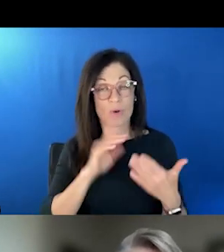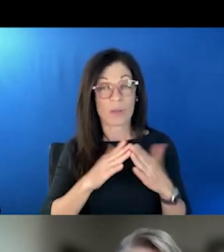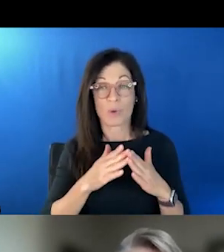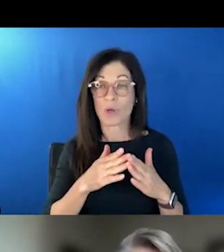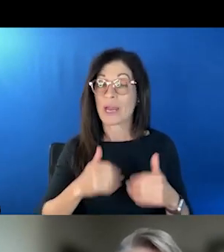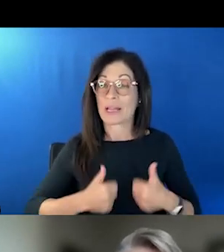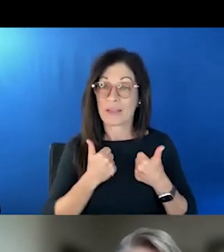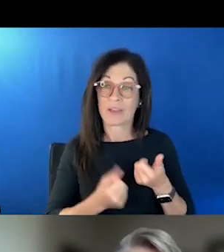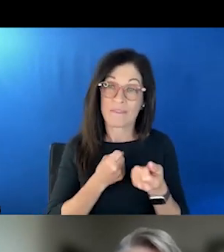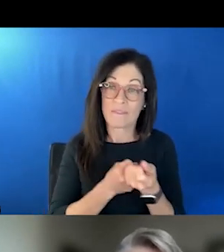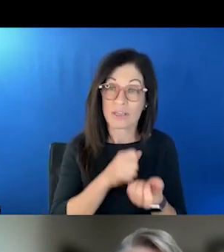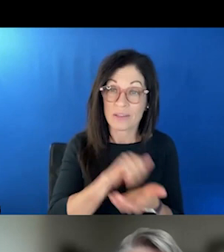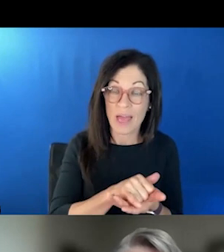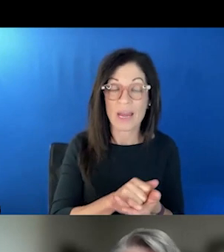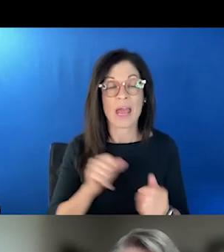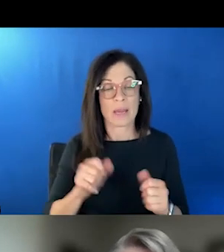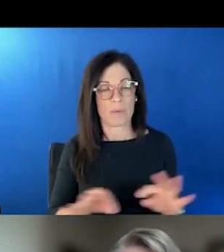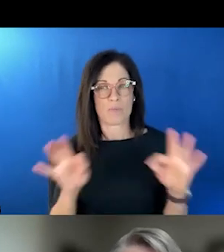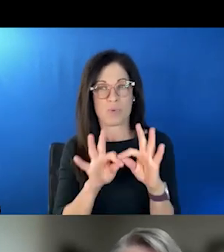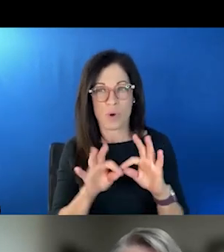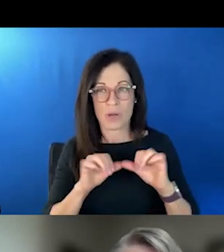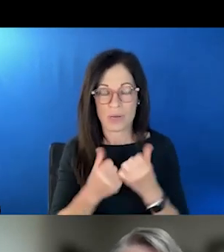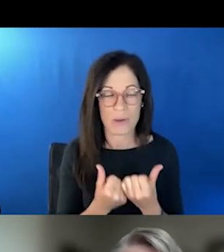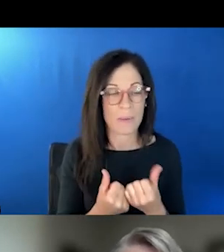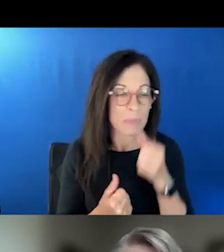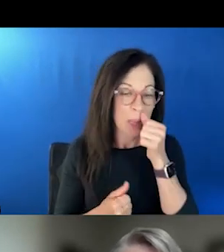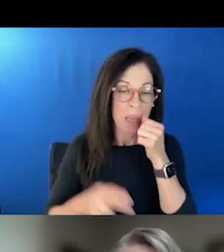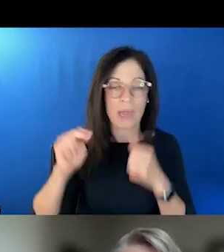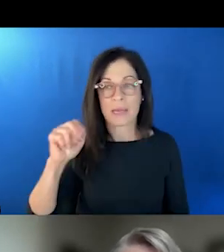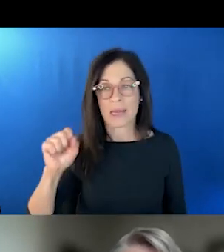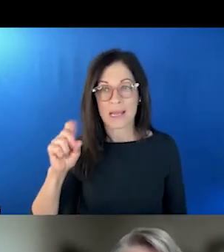ORGANIZATIONS THAT ARE DOING THIS IS THE NATIONAL ASSOCIATION FOR